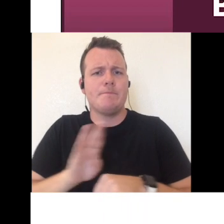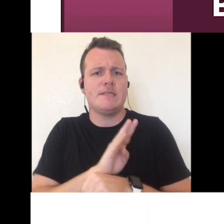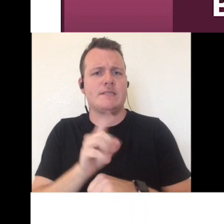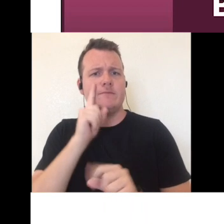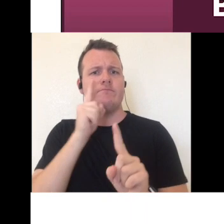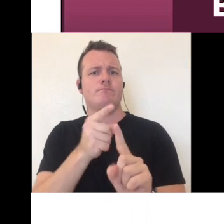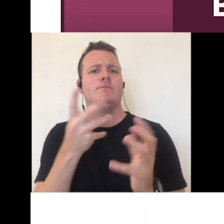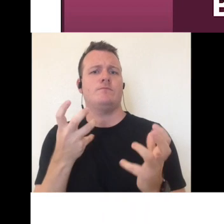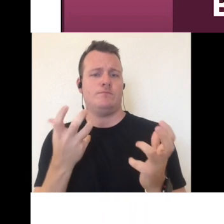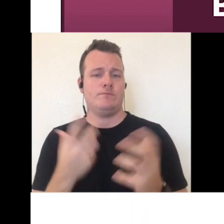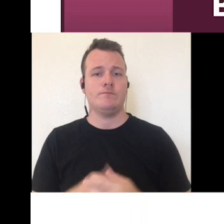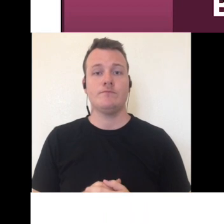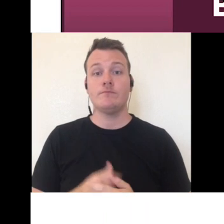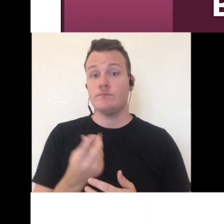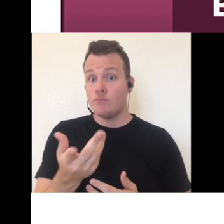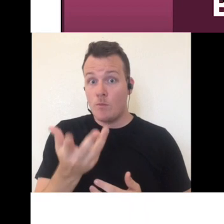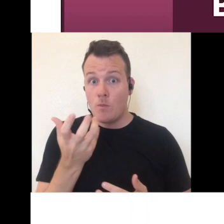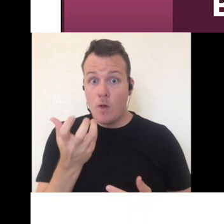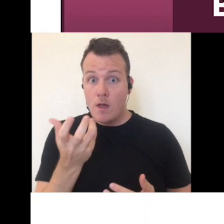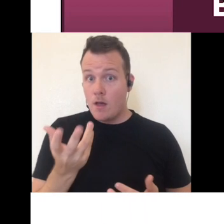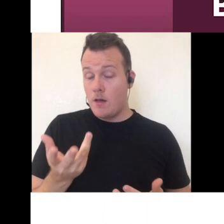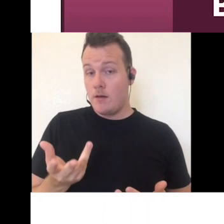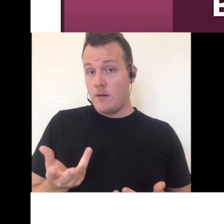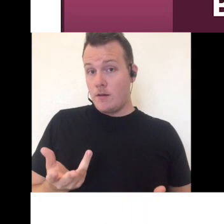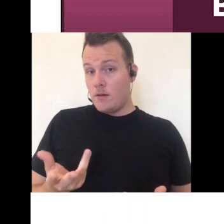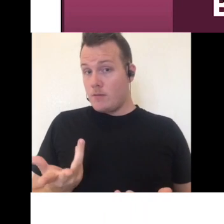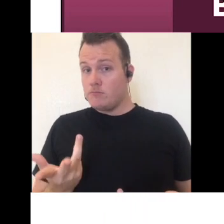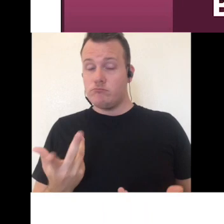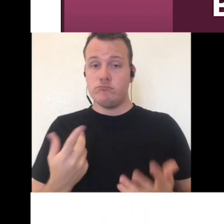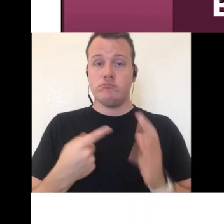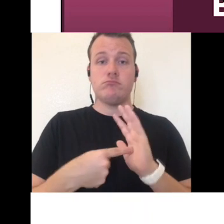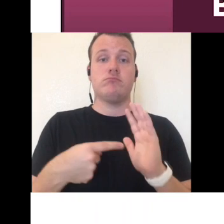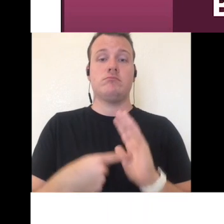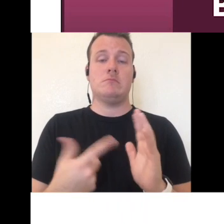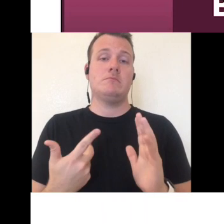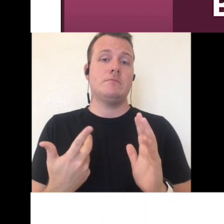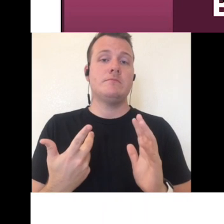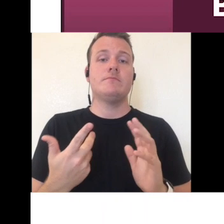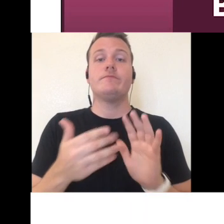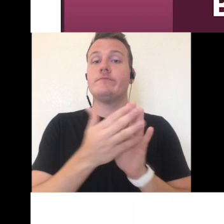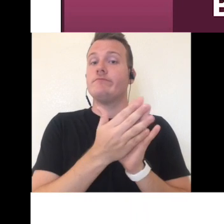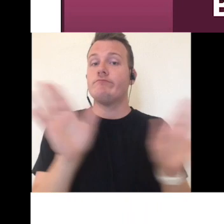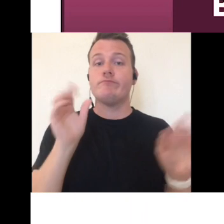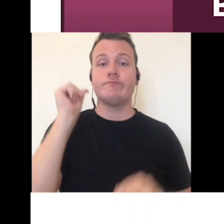a practice do you want. Do you want to have a practice that- that deals with for